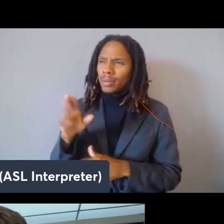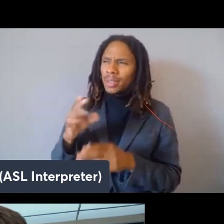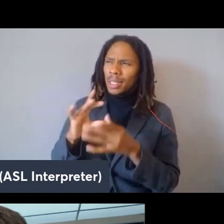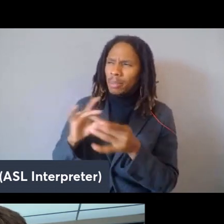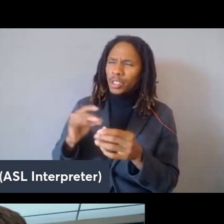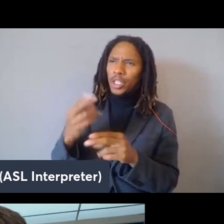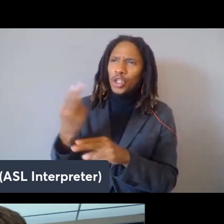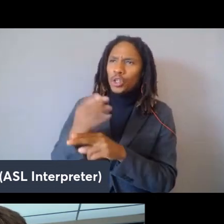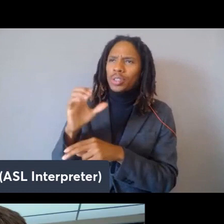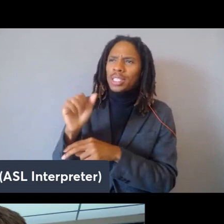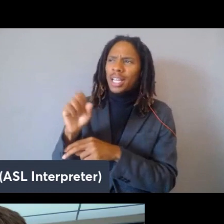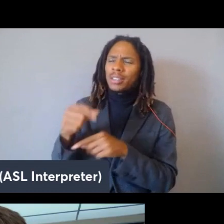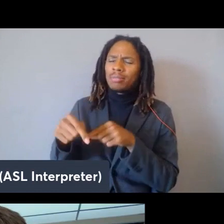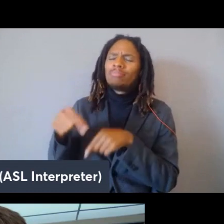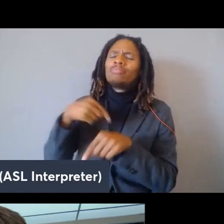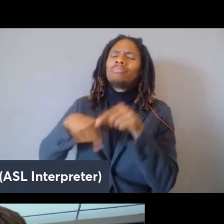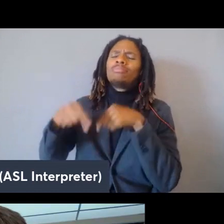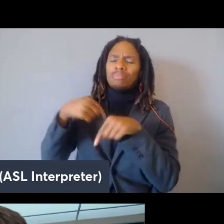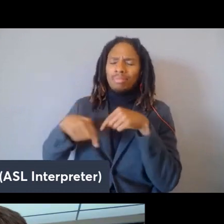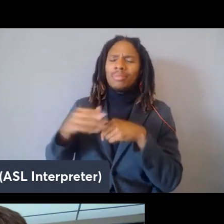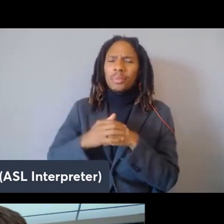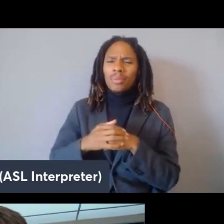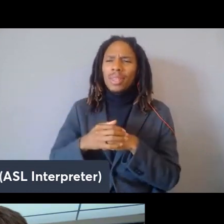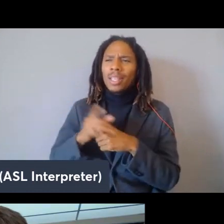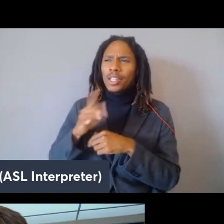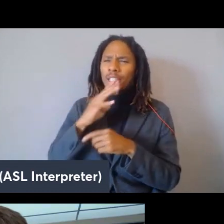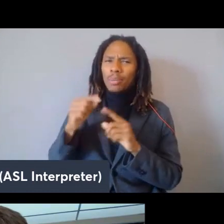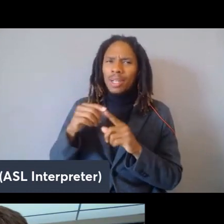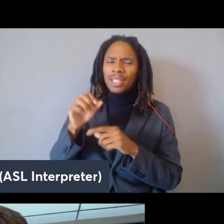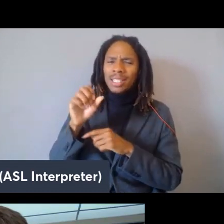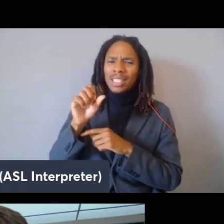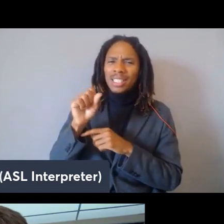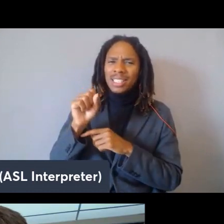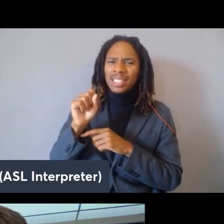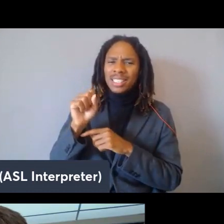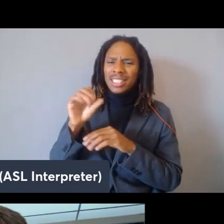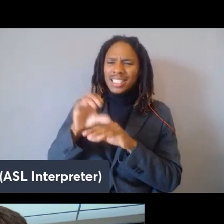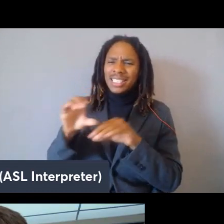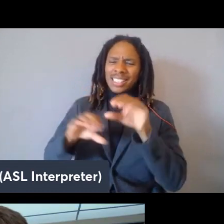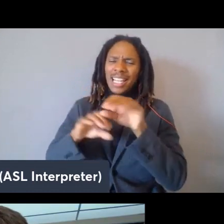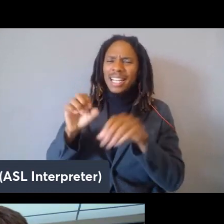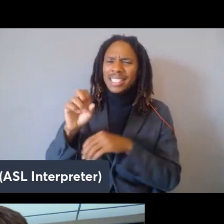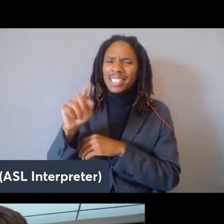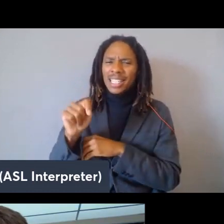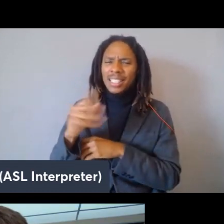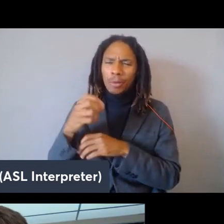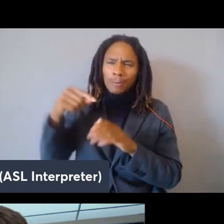So let's roll back a little bit. So you just introduced what StackSets kind of are. Let's dig a little bit deeper into exactly what they are.